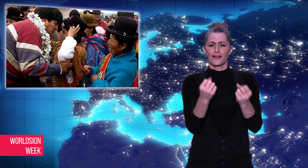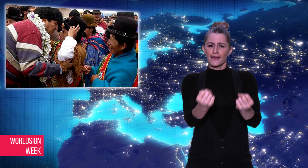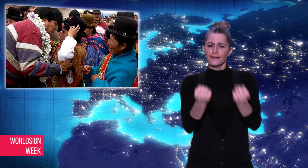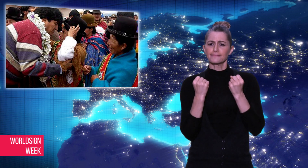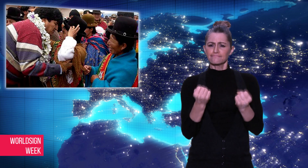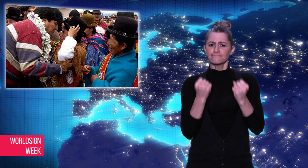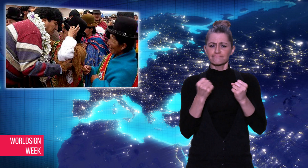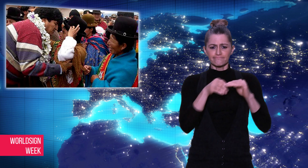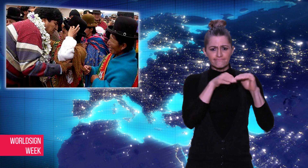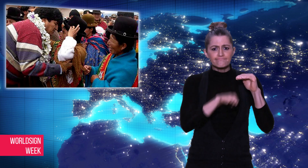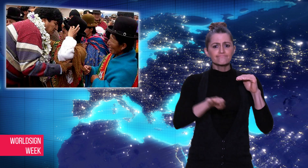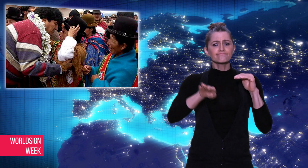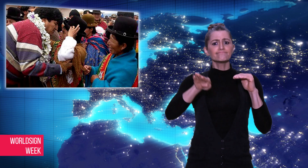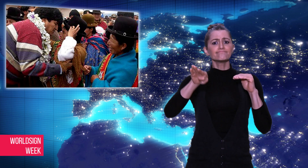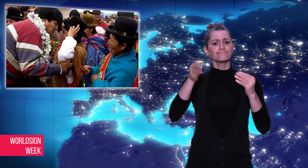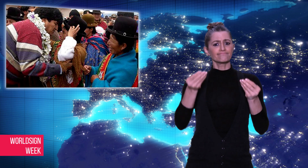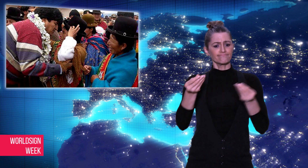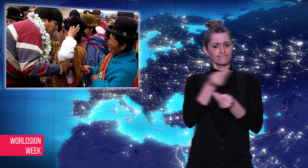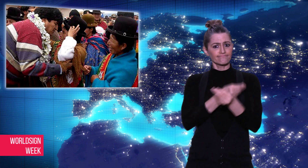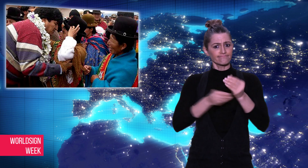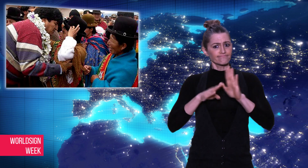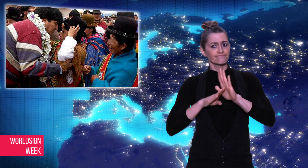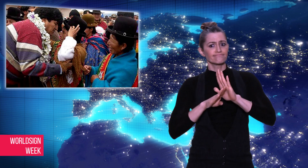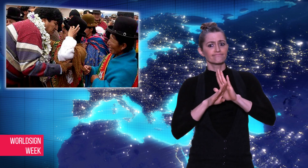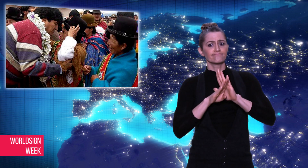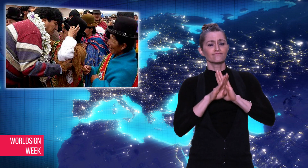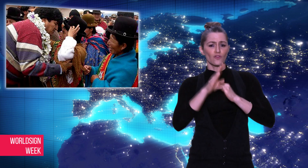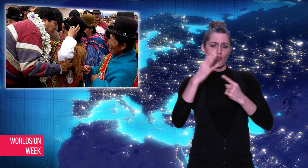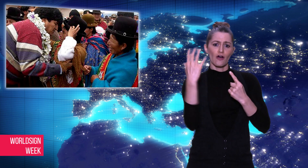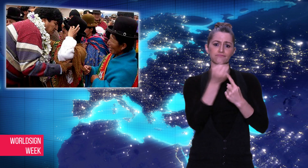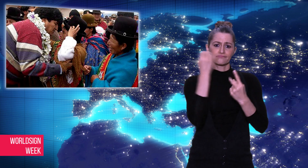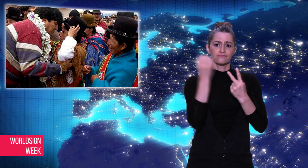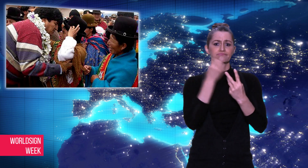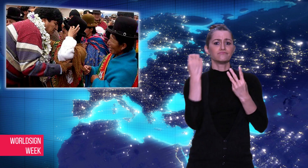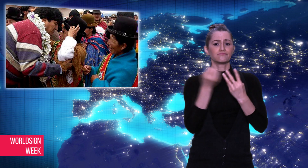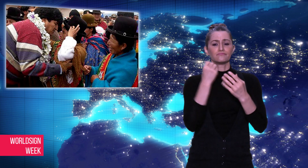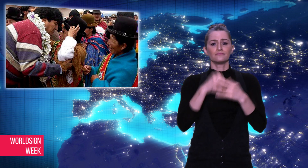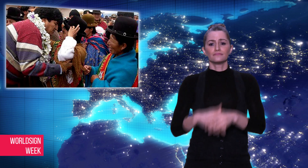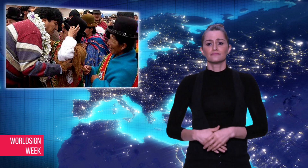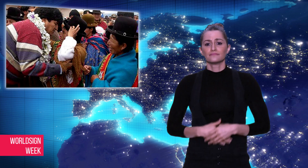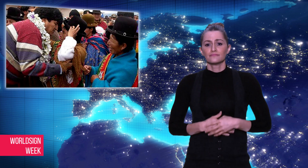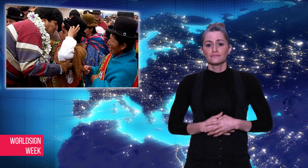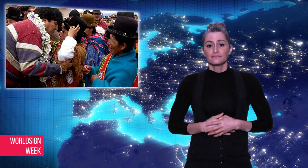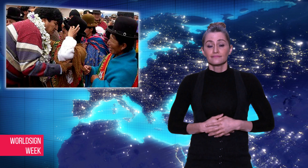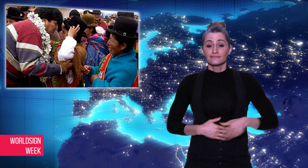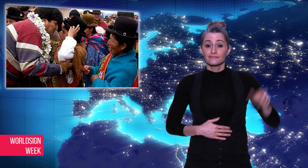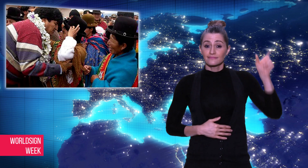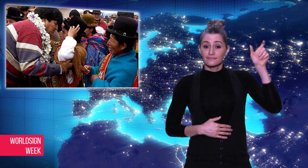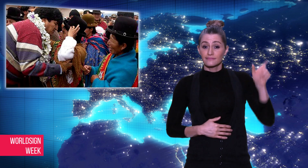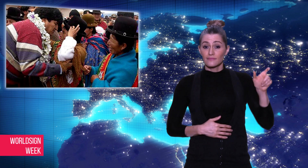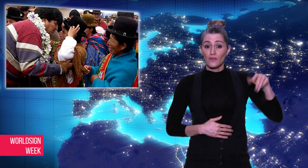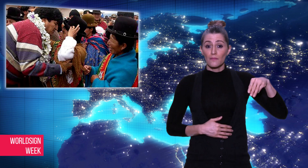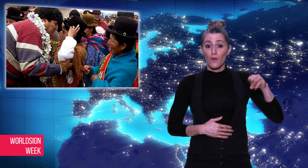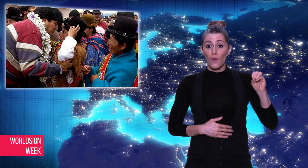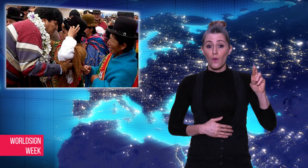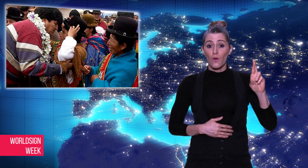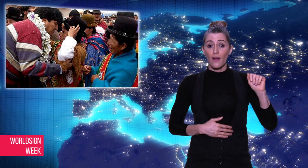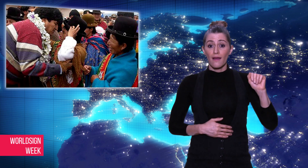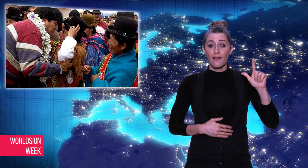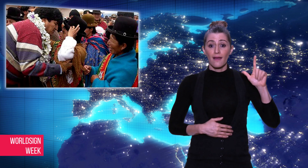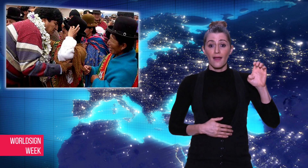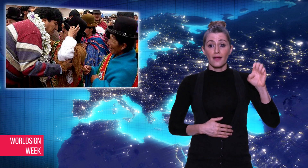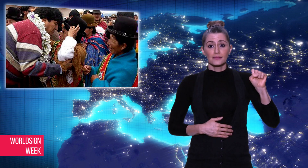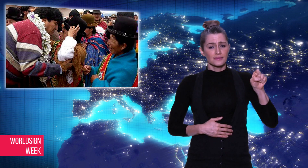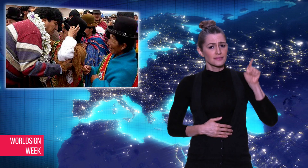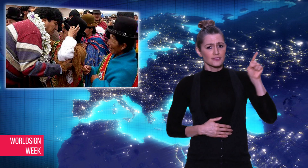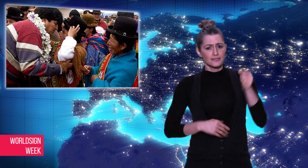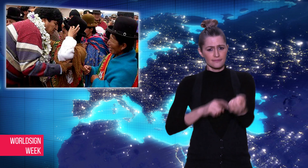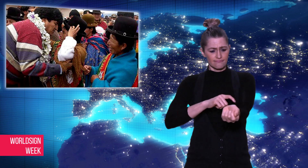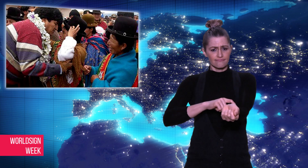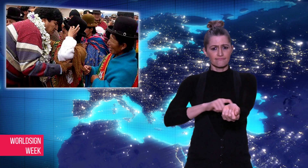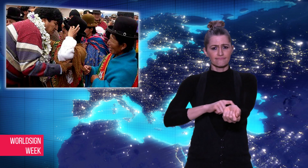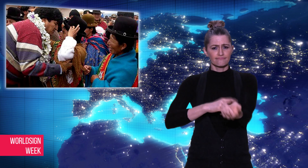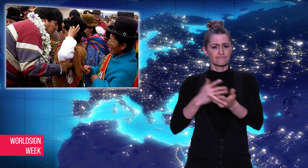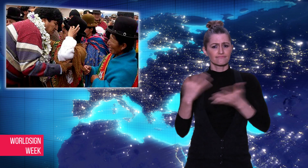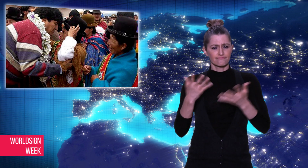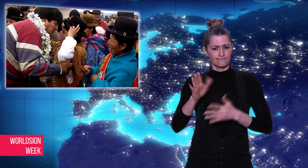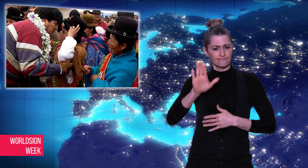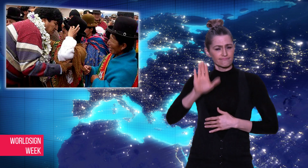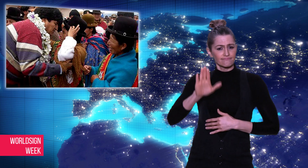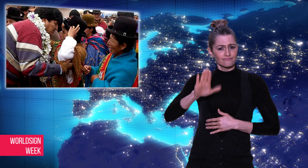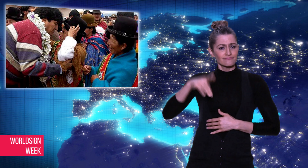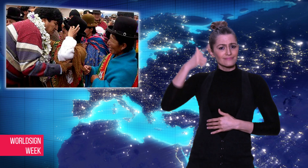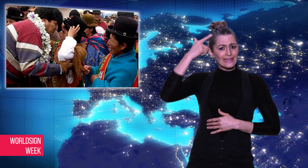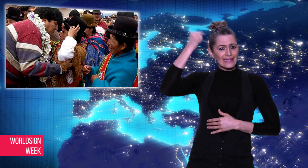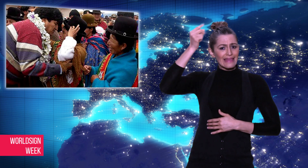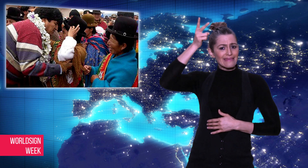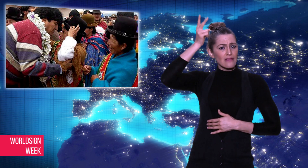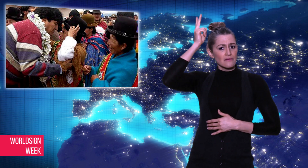and maintaining stability and strong economic growth.